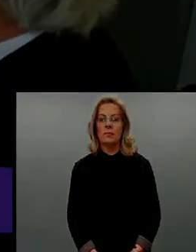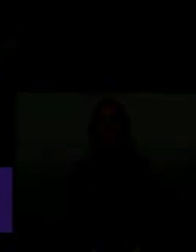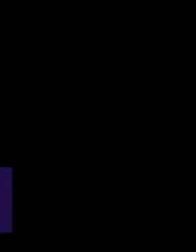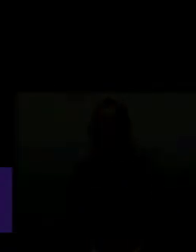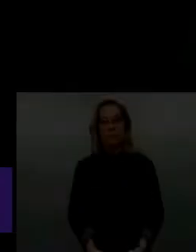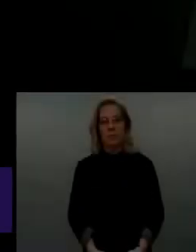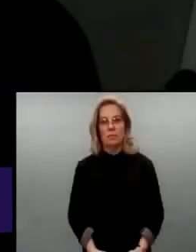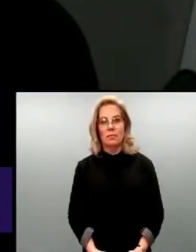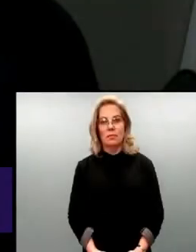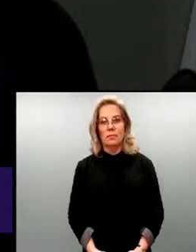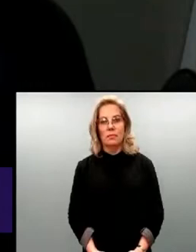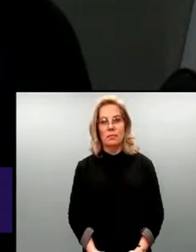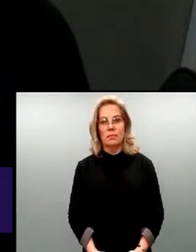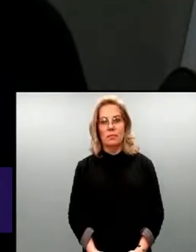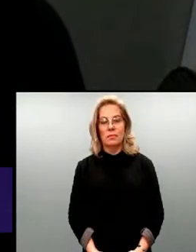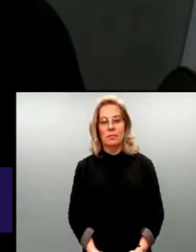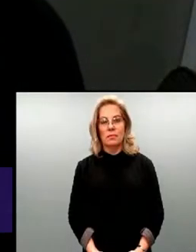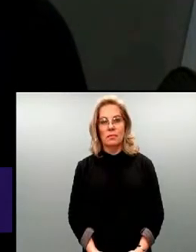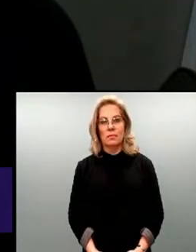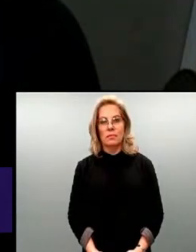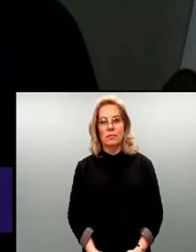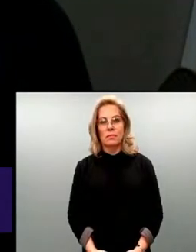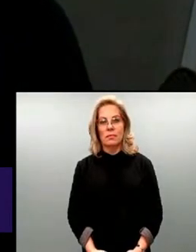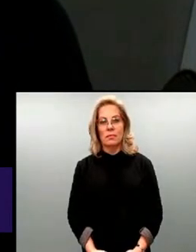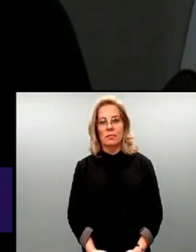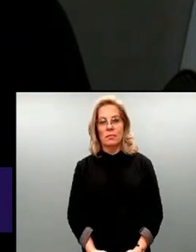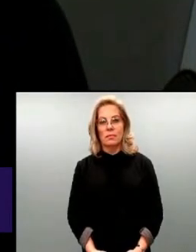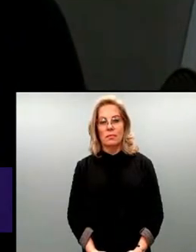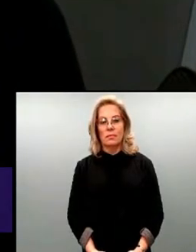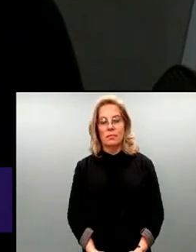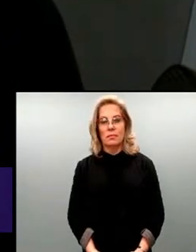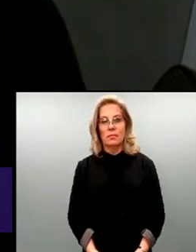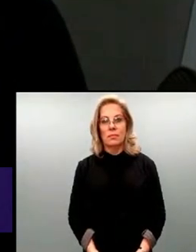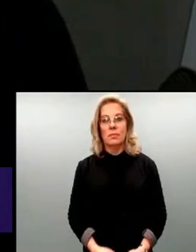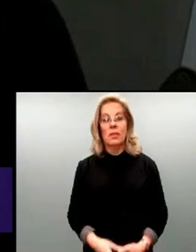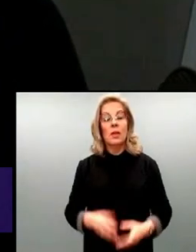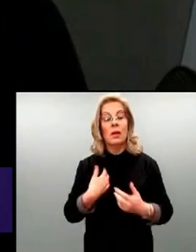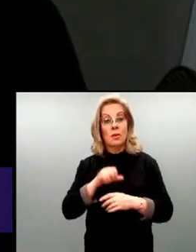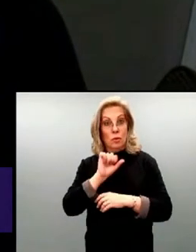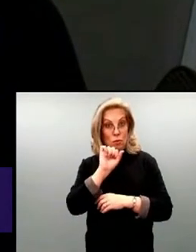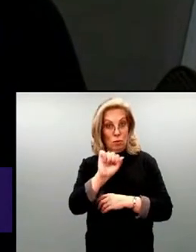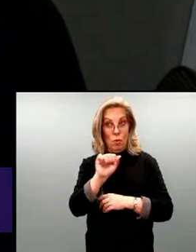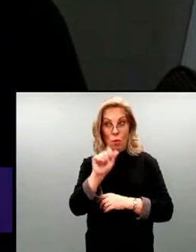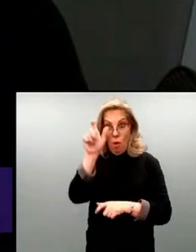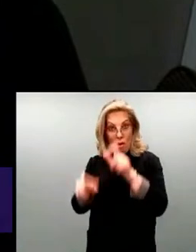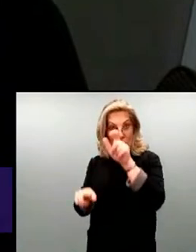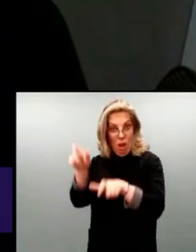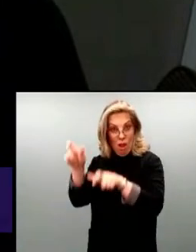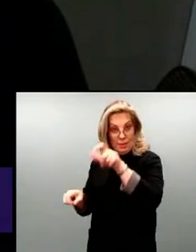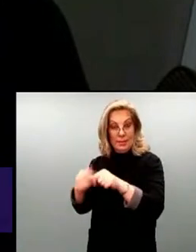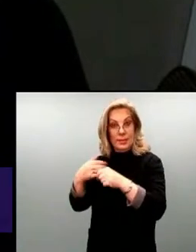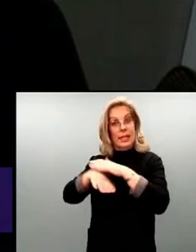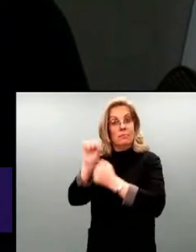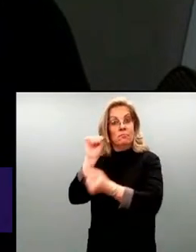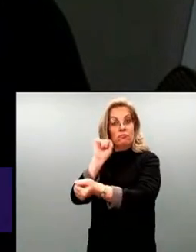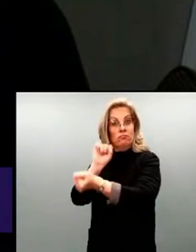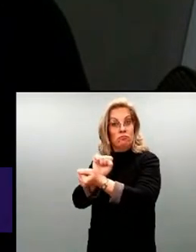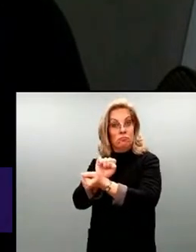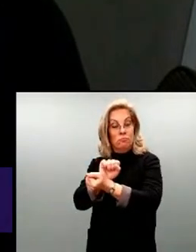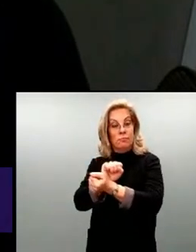In dealing with your clients in custody, do they always recognise that they